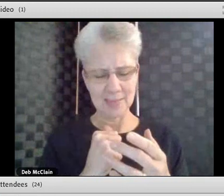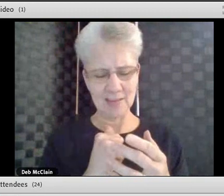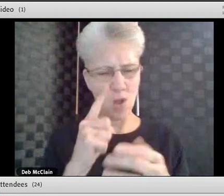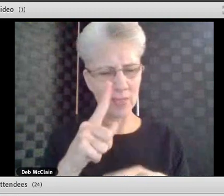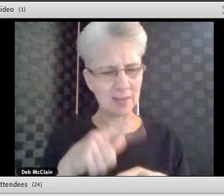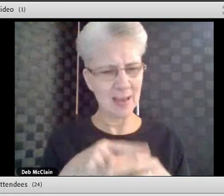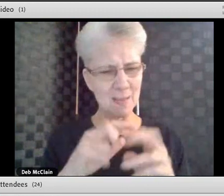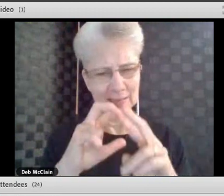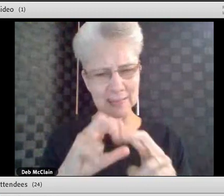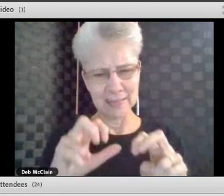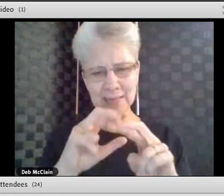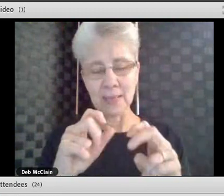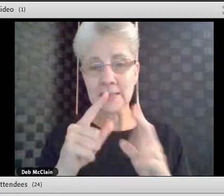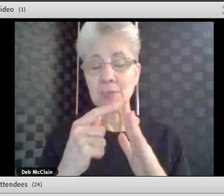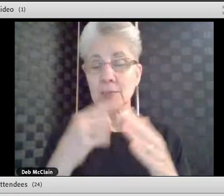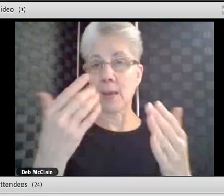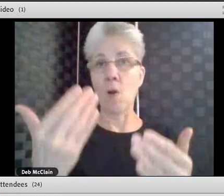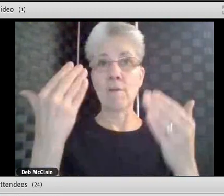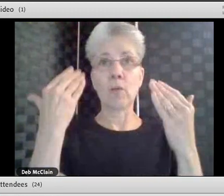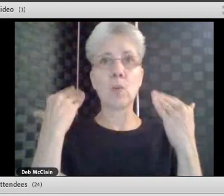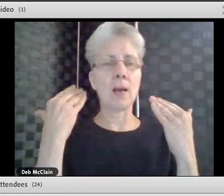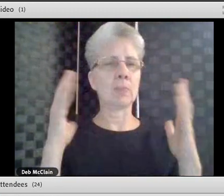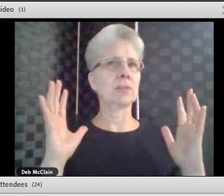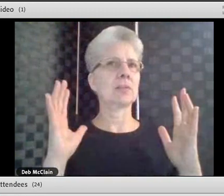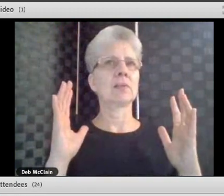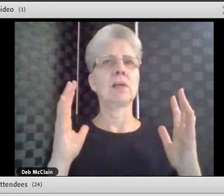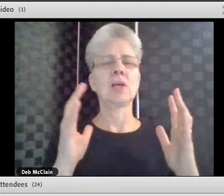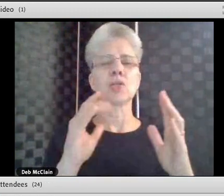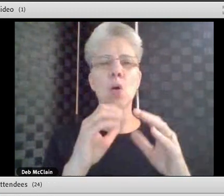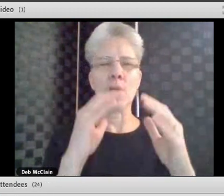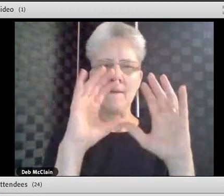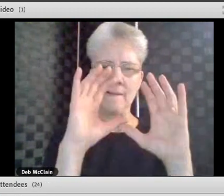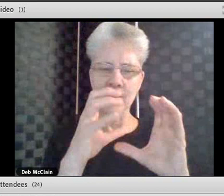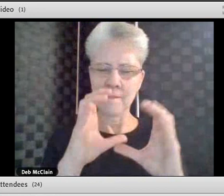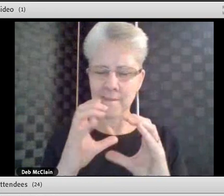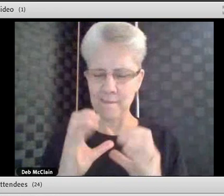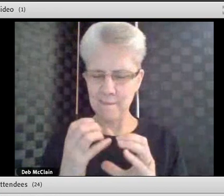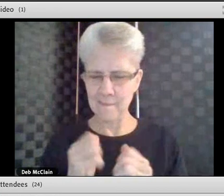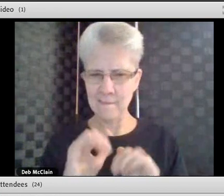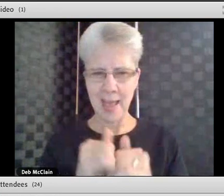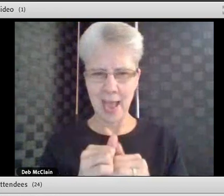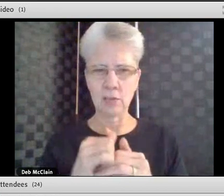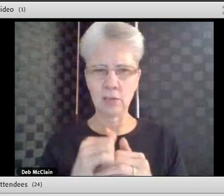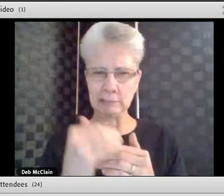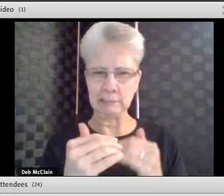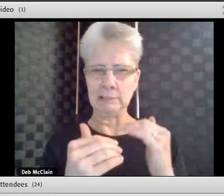And this is something I have to ask myself all the time because sometimes I get overwhelmed, and I need to break things down and figure out,